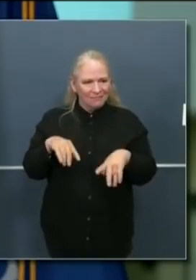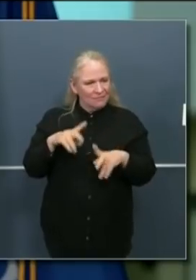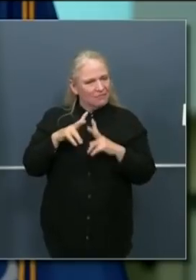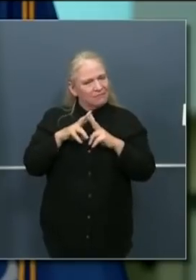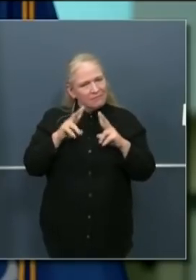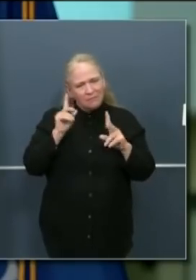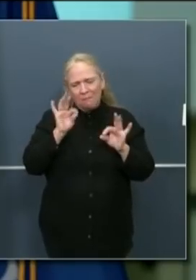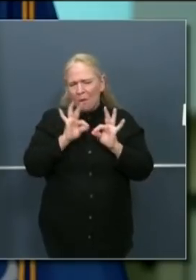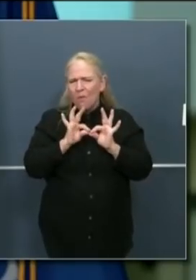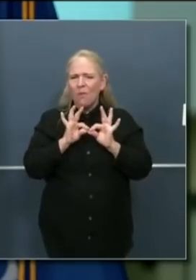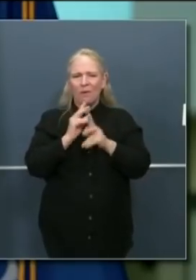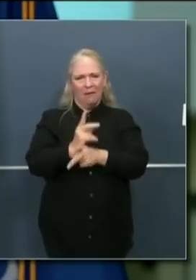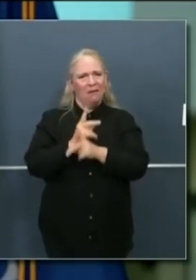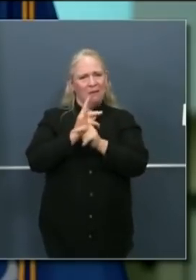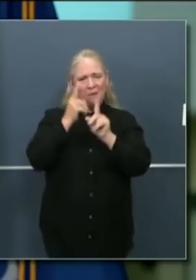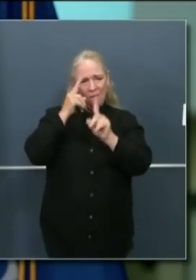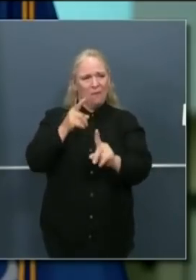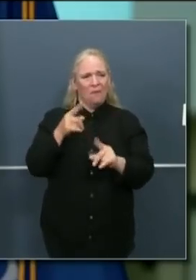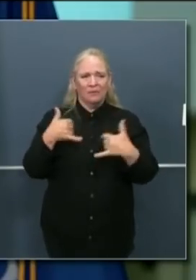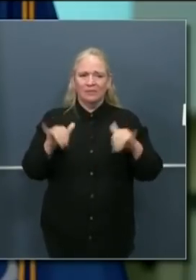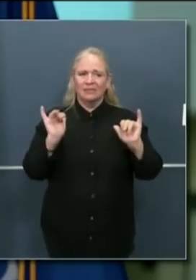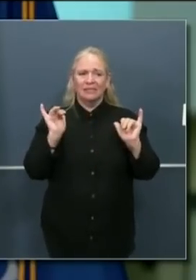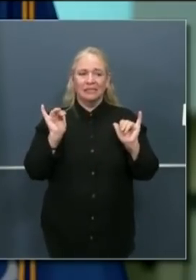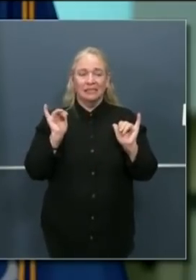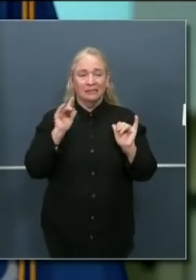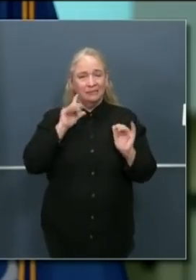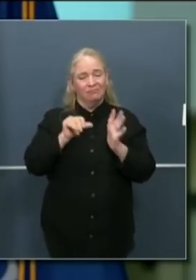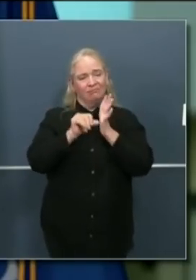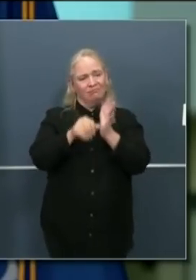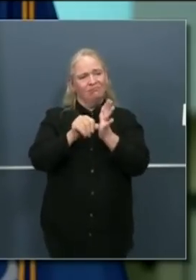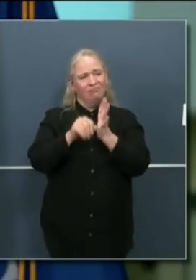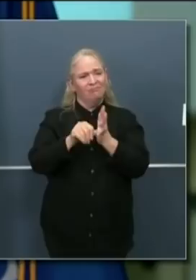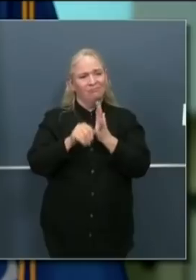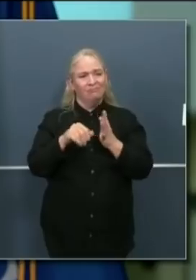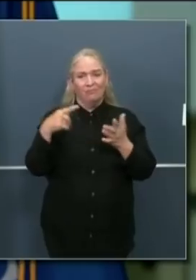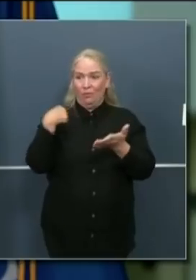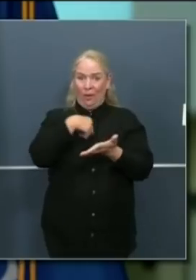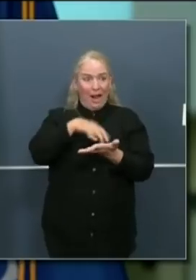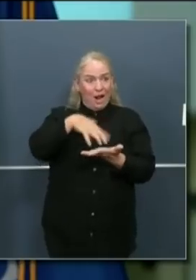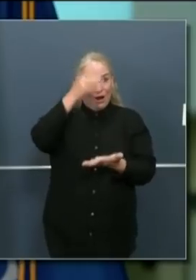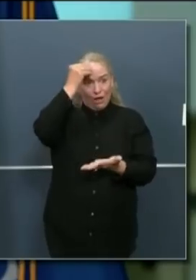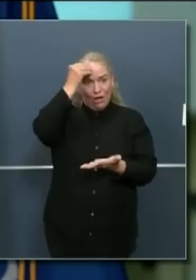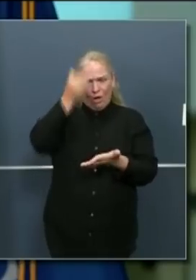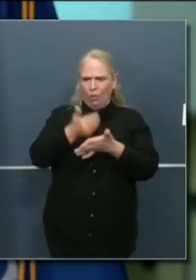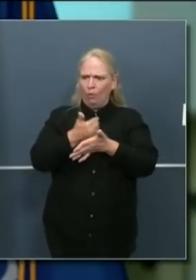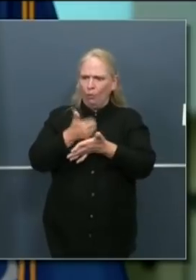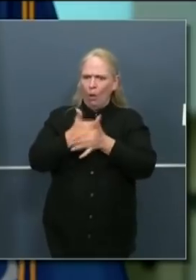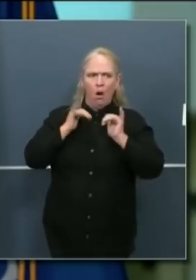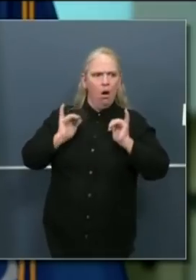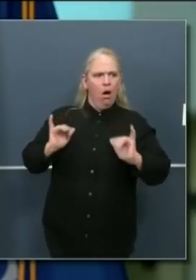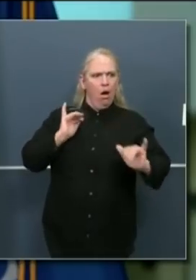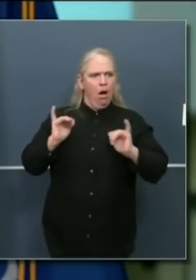RECOGNIZING THIS CAUTIOUS. AS WELL AS MODESTLY OPTIMISTIC BUT CAUTIOUS NONETHELESS. I THINK THE MOST IMPORTANT